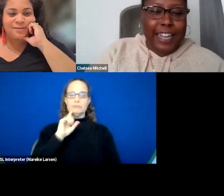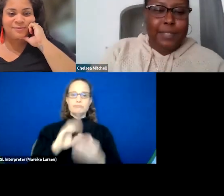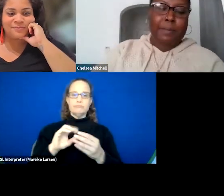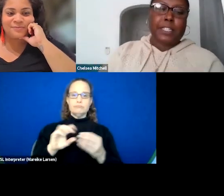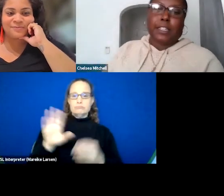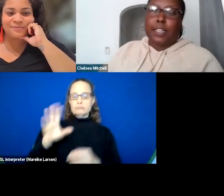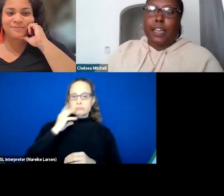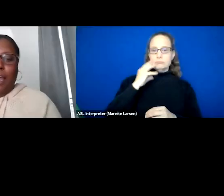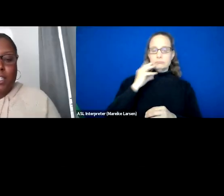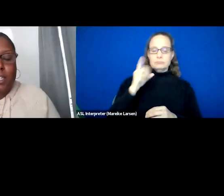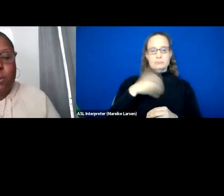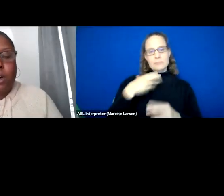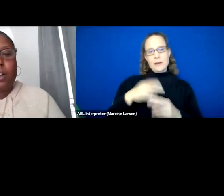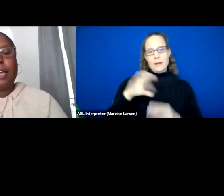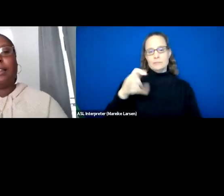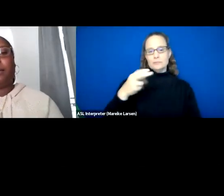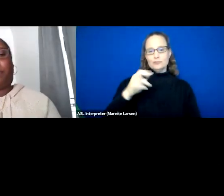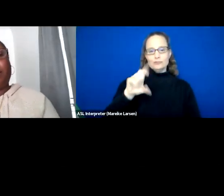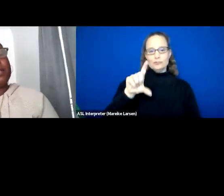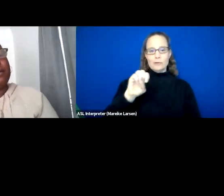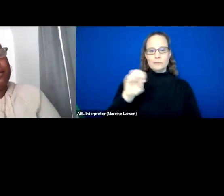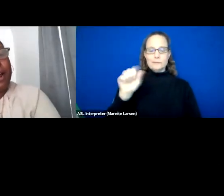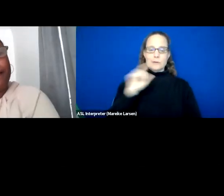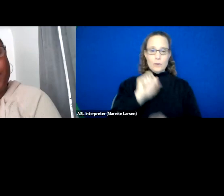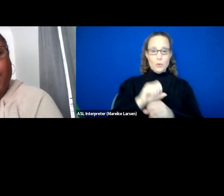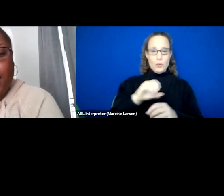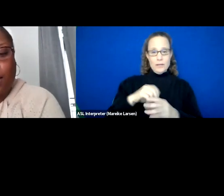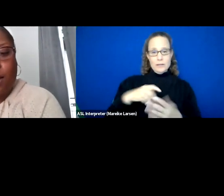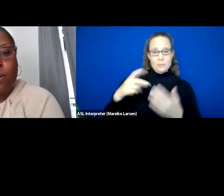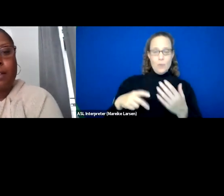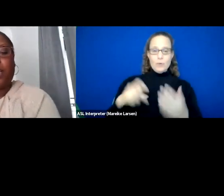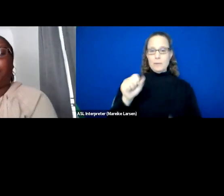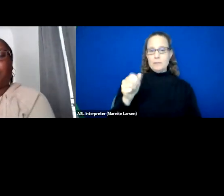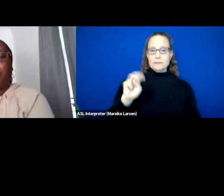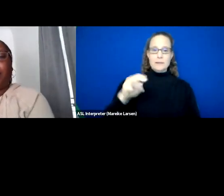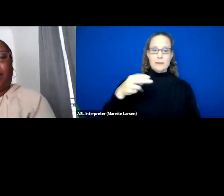So yes, my name is Chelsea. I actually work in the program of SAMHSA PRIME along with Jacob and Sabrina.